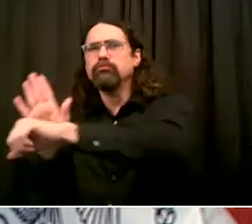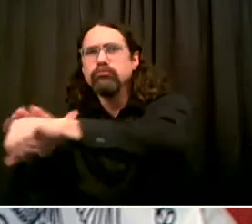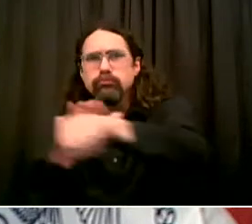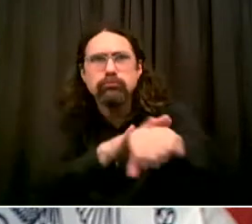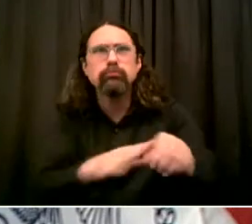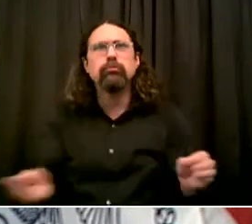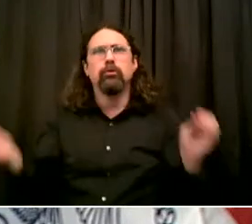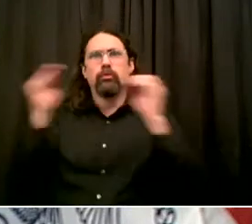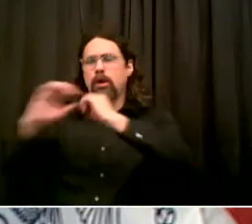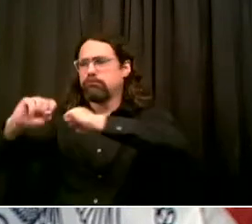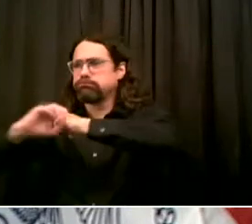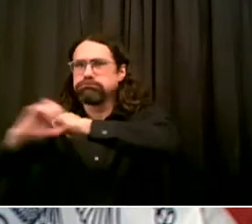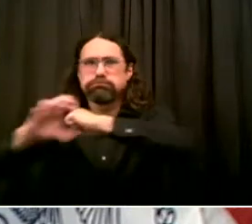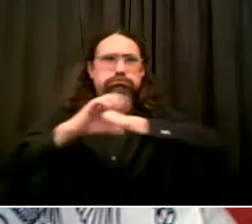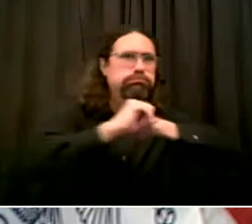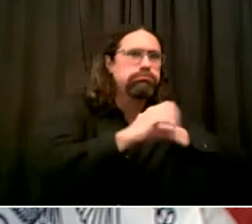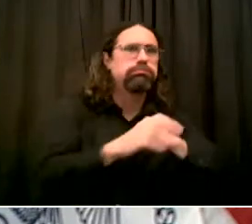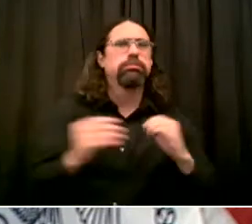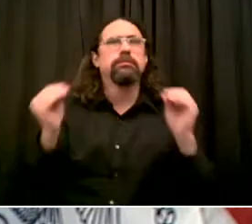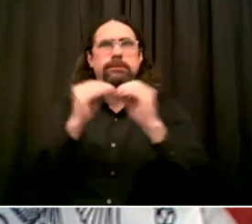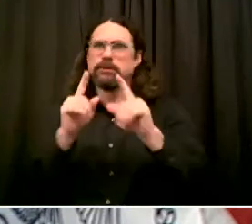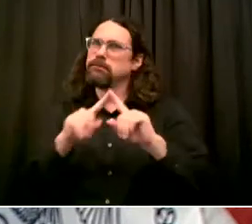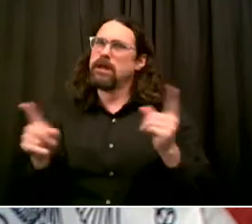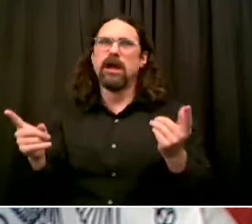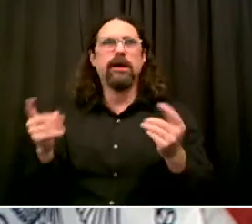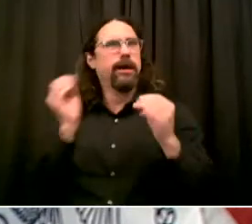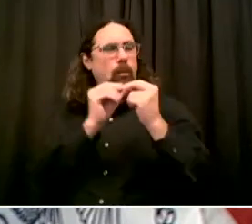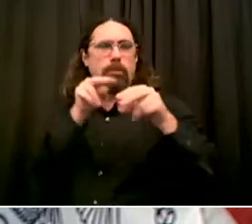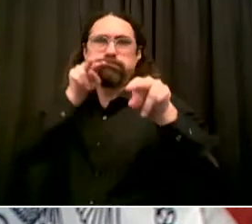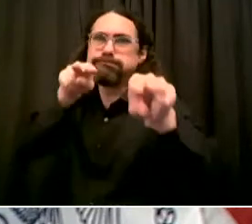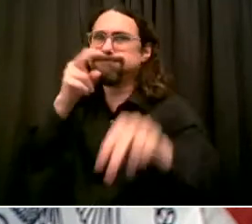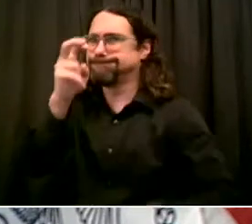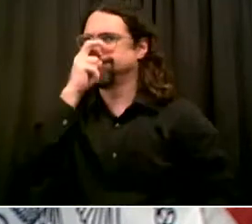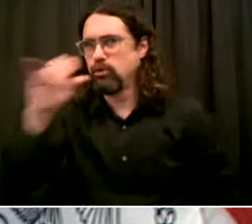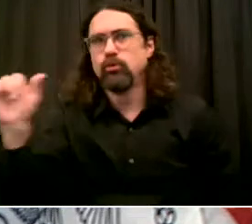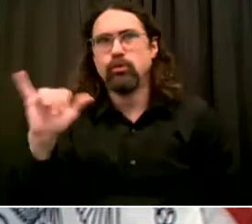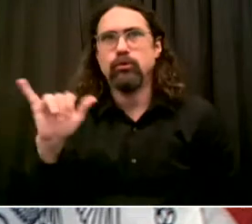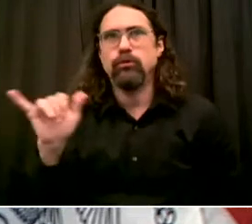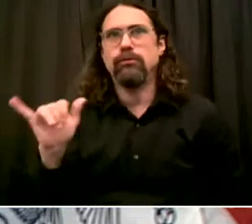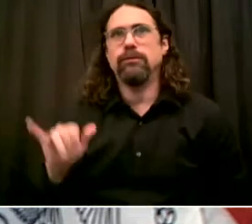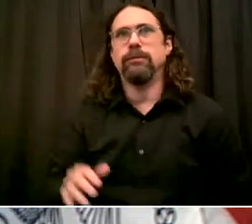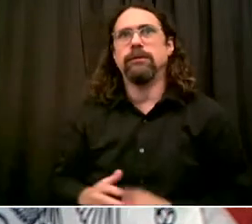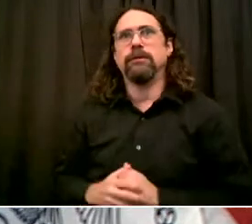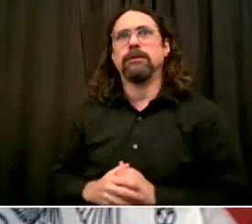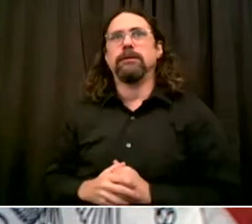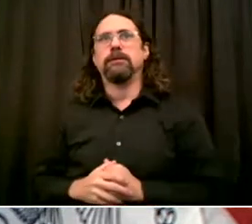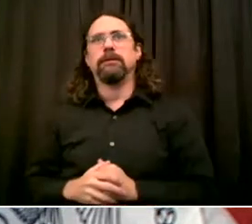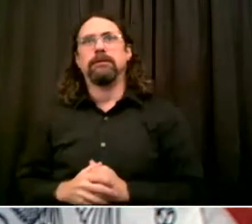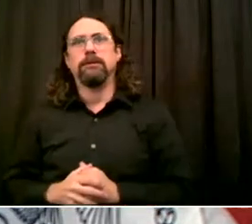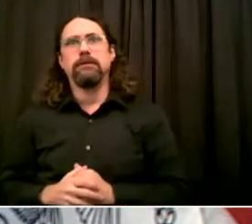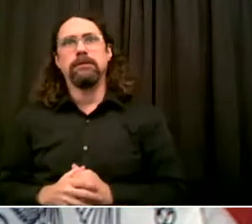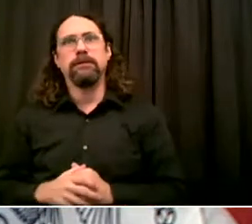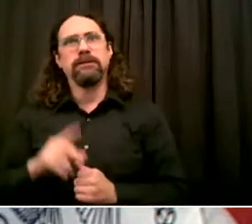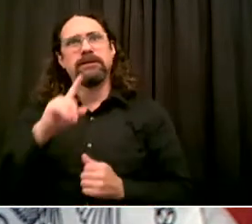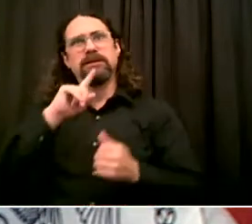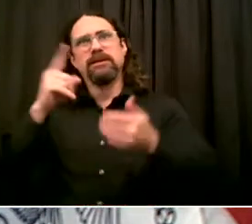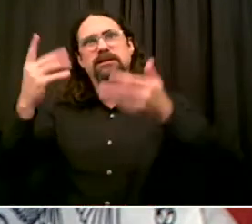THERERISE O NTITI OF YEAR LIKE THE HOLIDAYS IN TERMS OF TRAVEL. UNFORTUNATELY, THAT IS COMING EXACACTLY ATATTH E